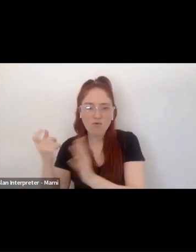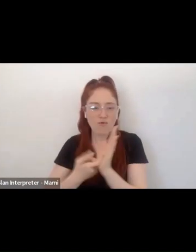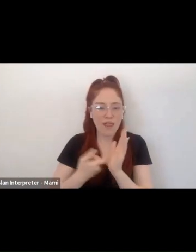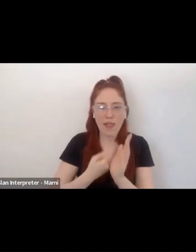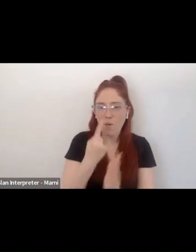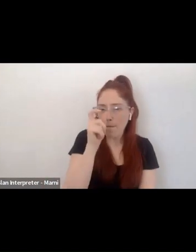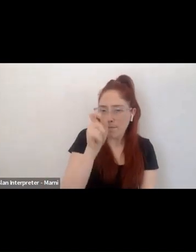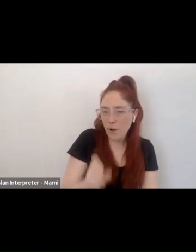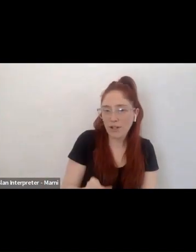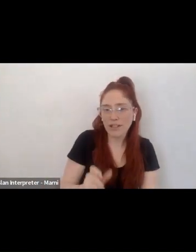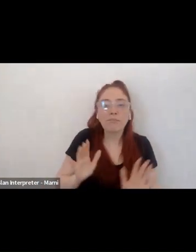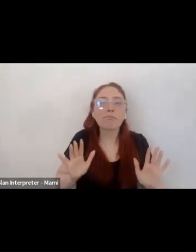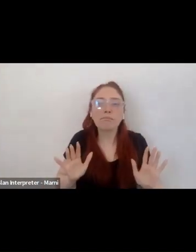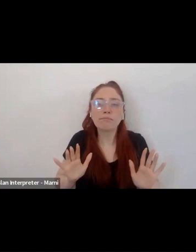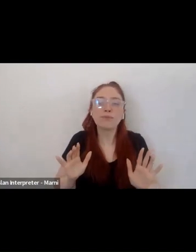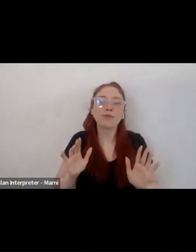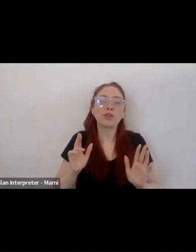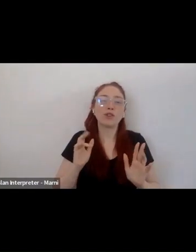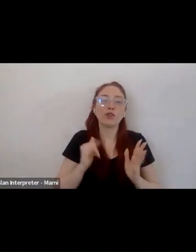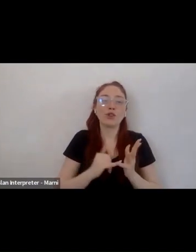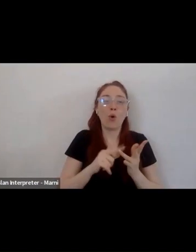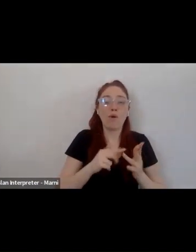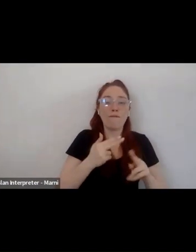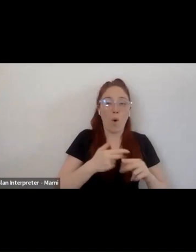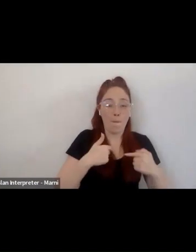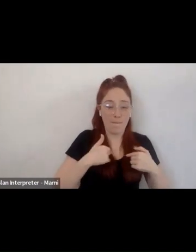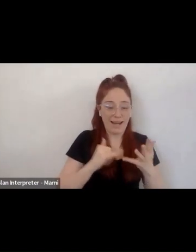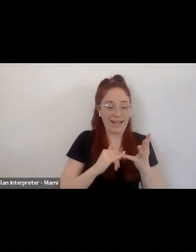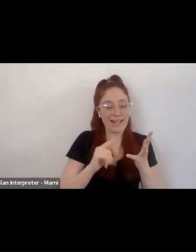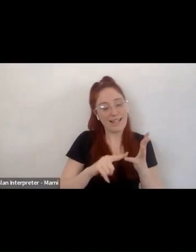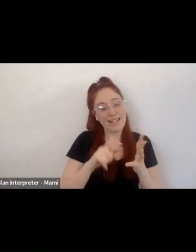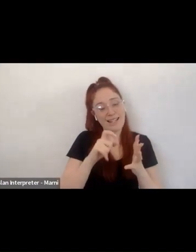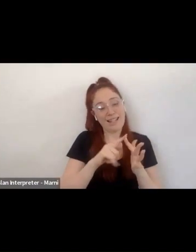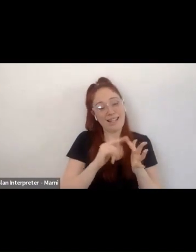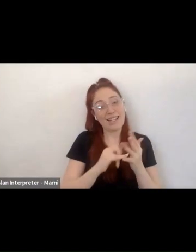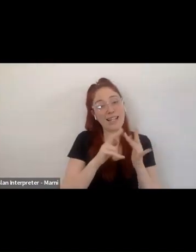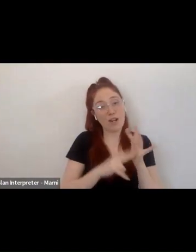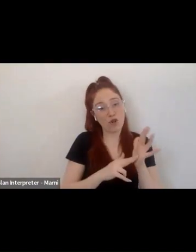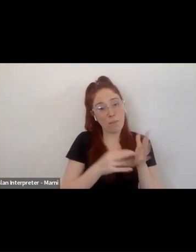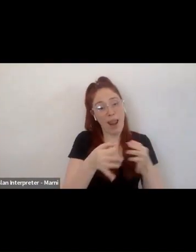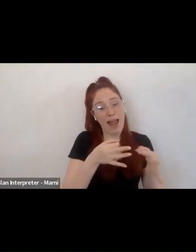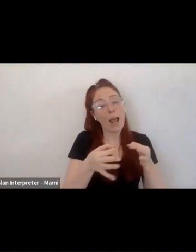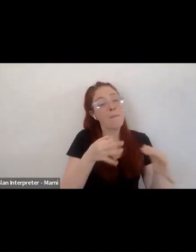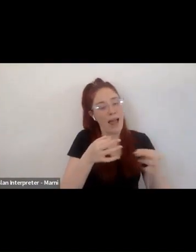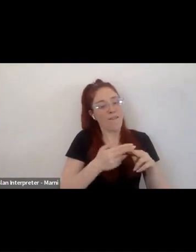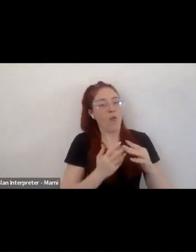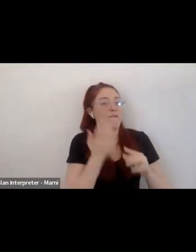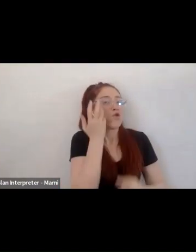succession planning, I'm talking about how you know, and I'm thinking about it. And we'll get into this later, but I'm